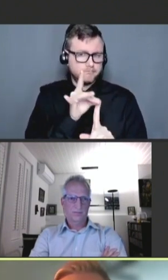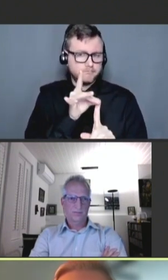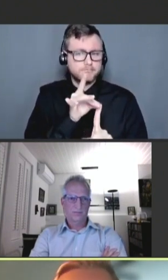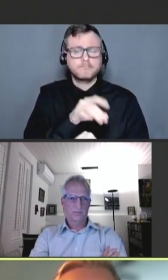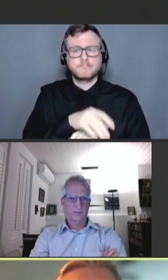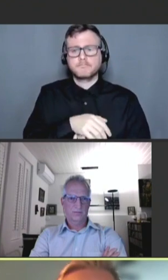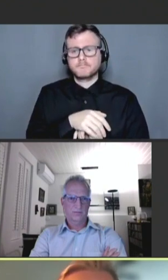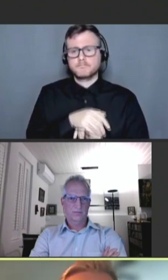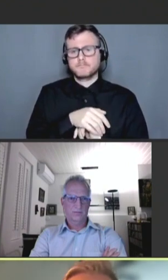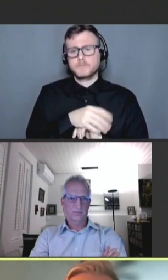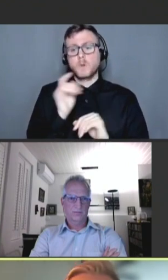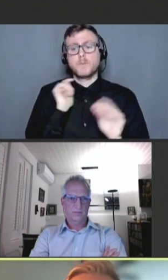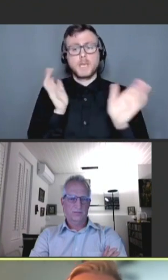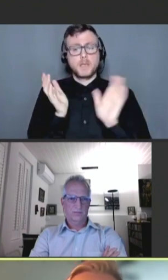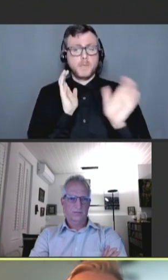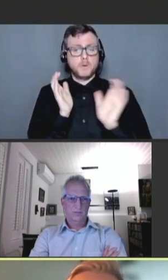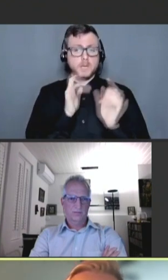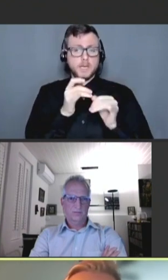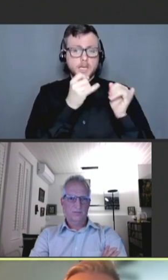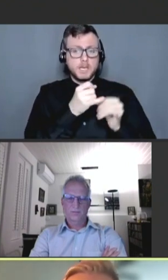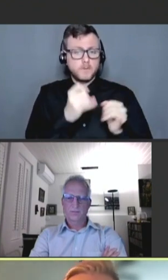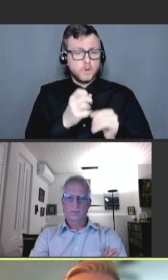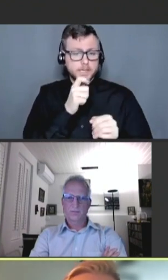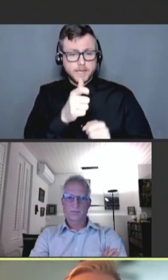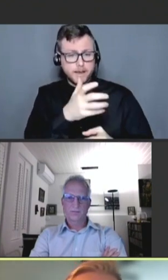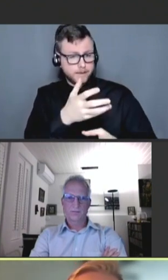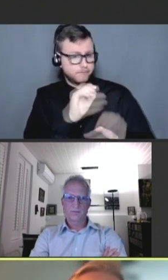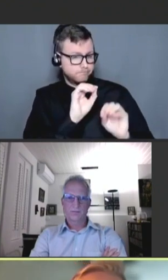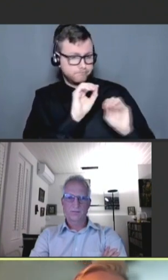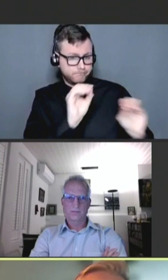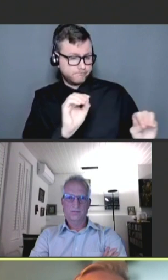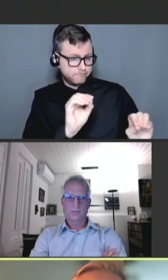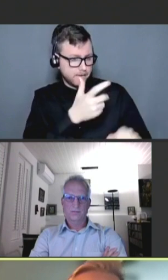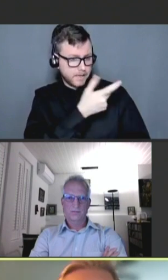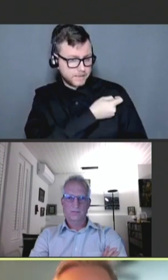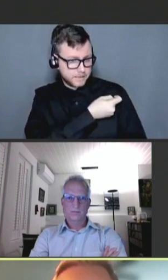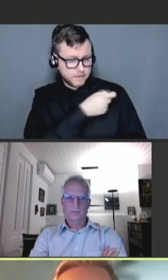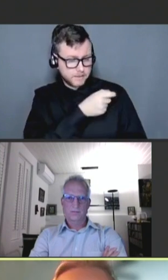For our comparison group, we used individuals not receiving any COVID-19 vaccine. The outcome was